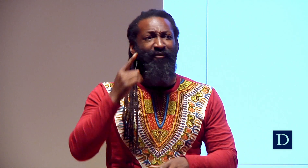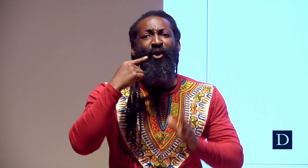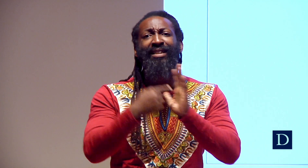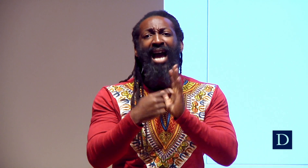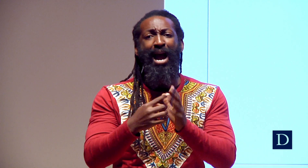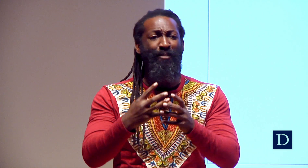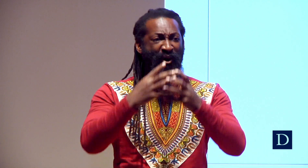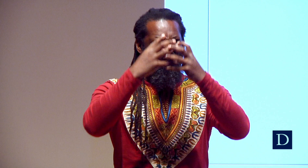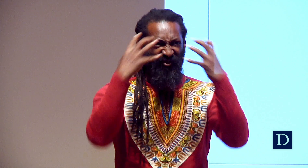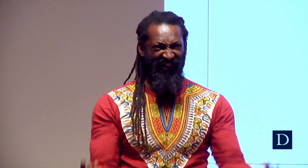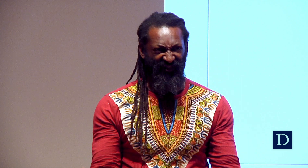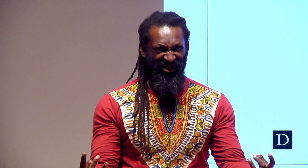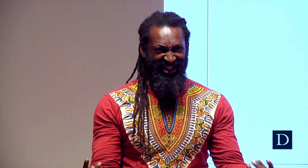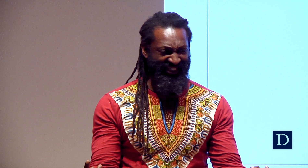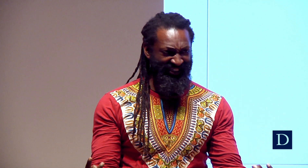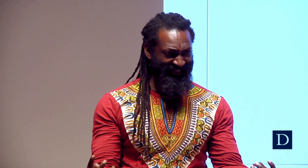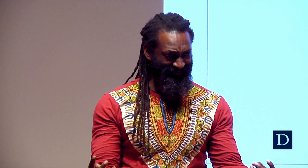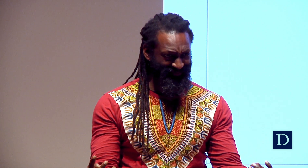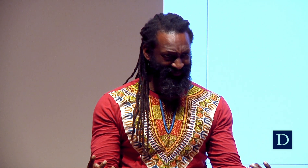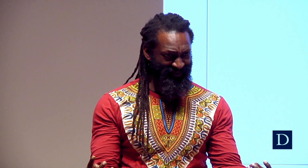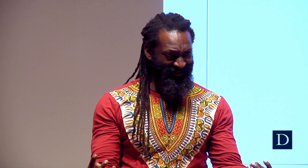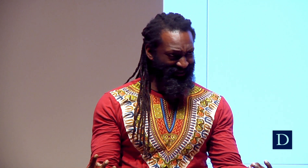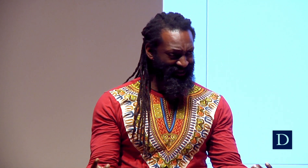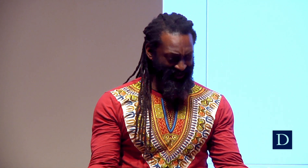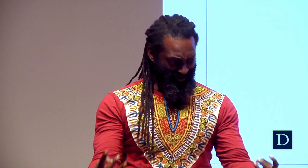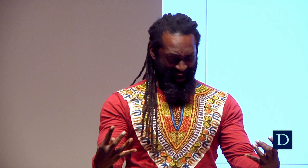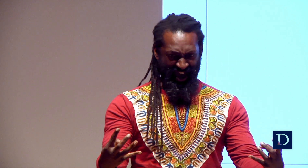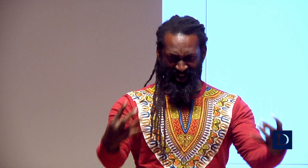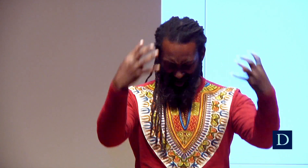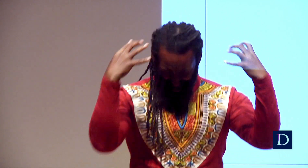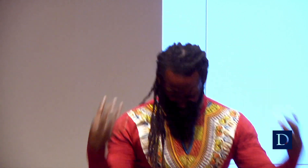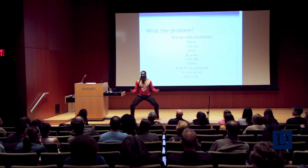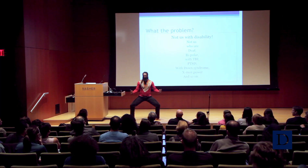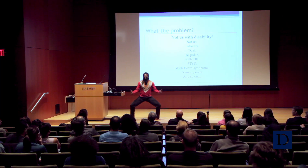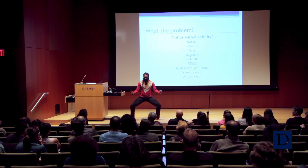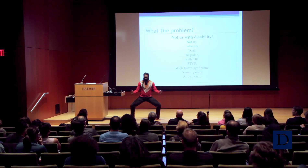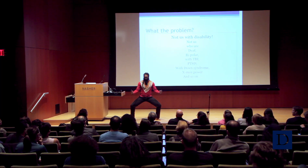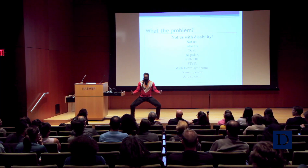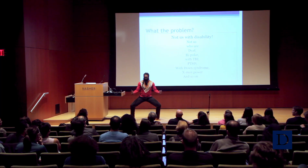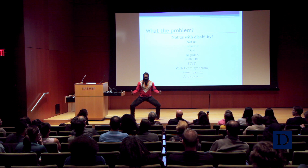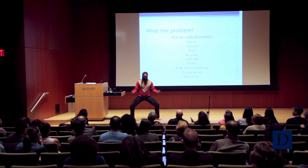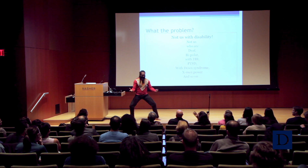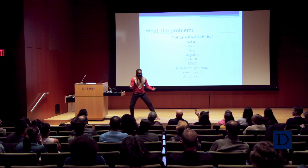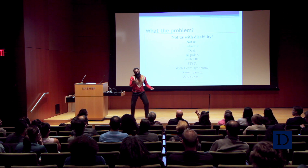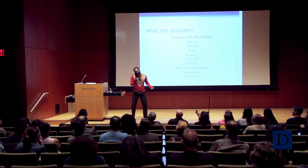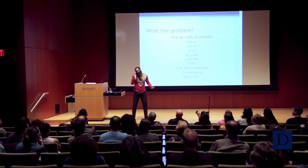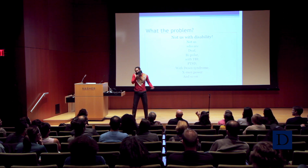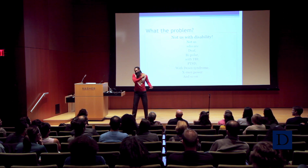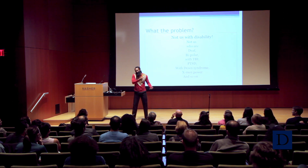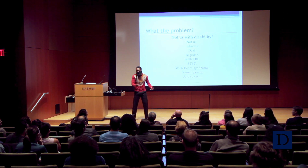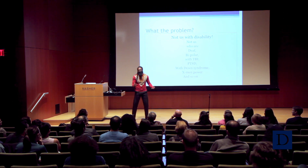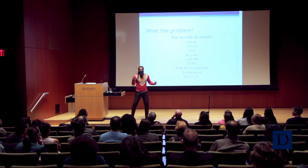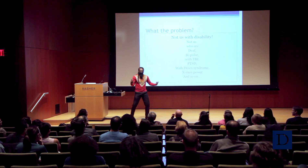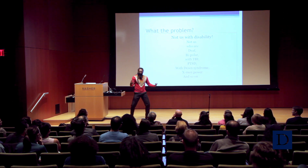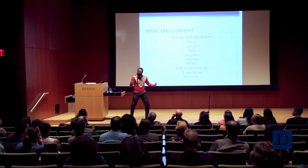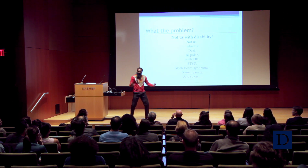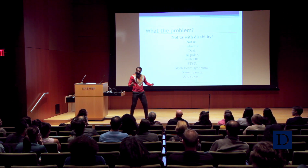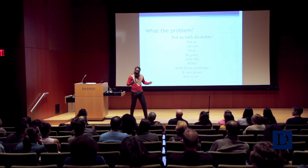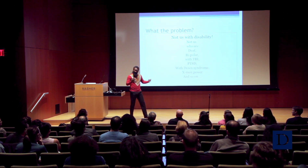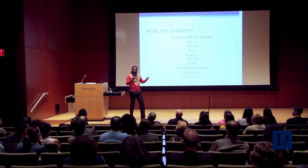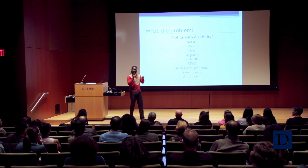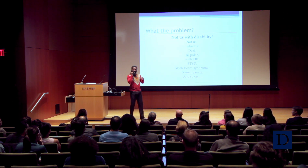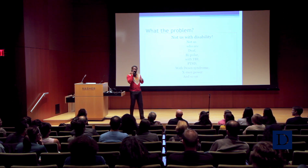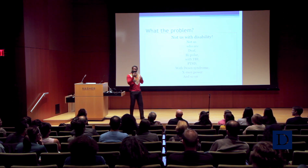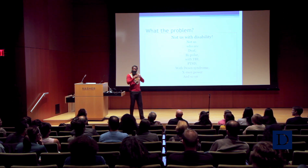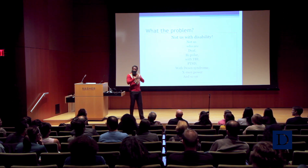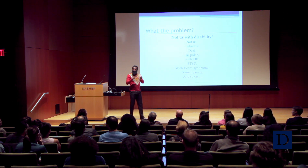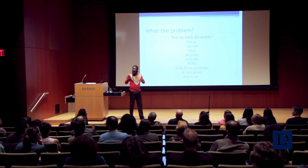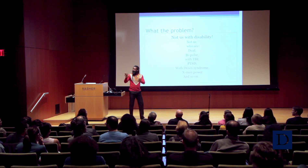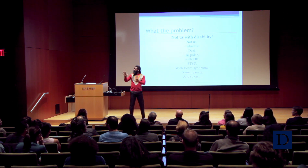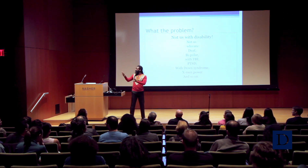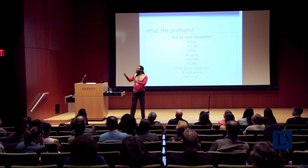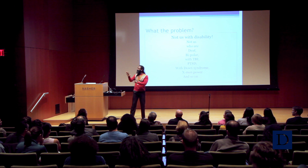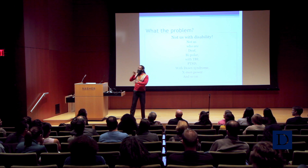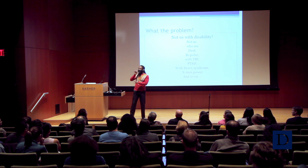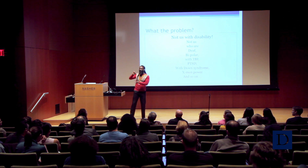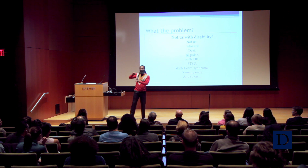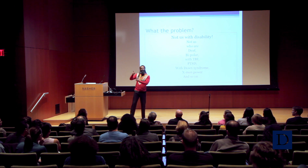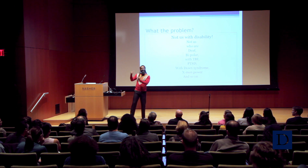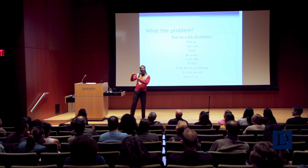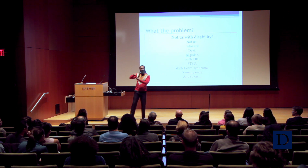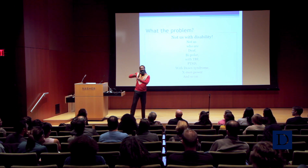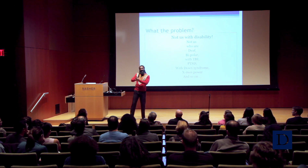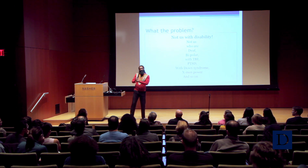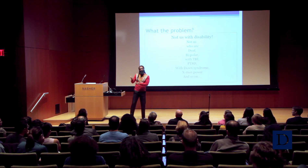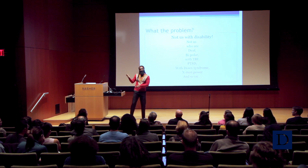So how to work with them, so for example, we have Wolverine, right? Wolverine. So that’s something that we do. Wolverine.